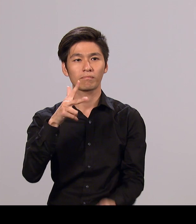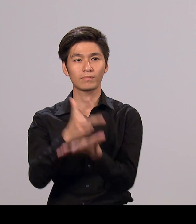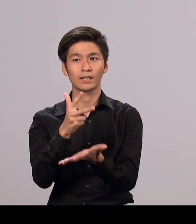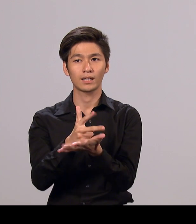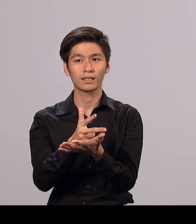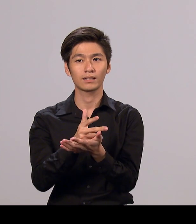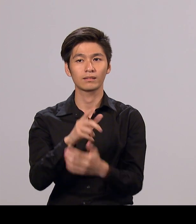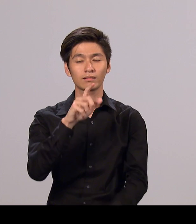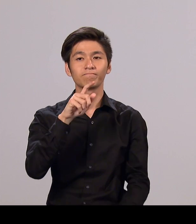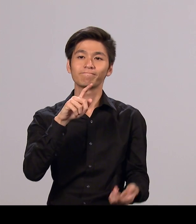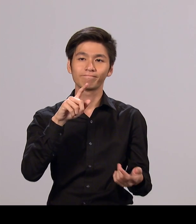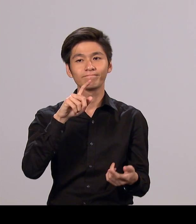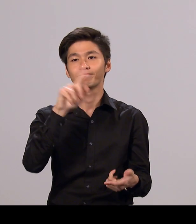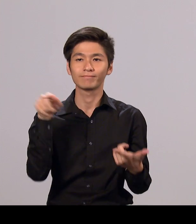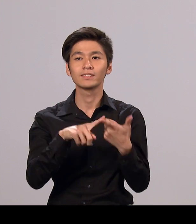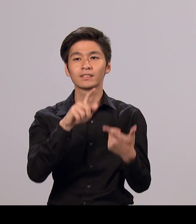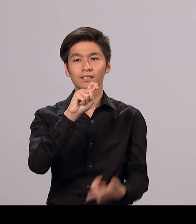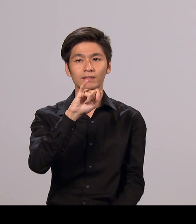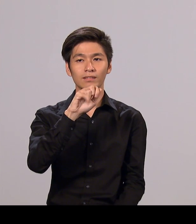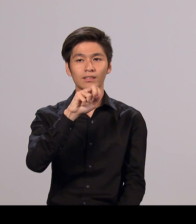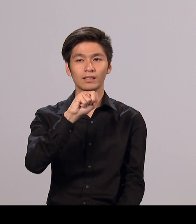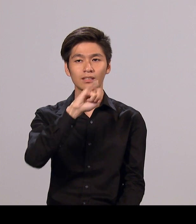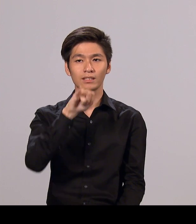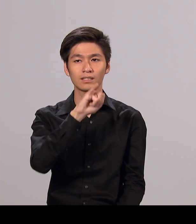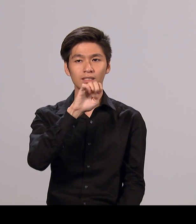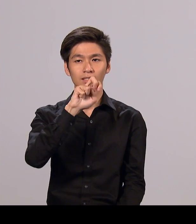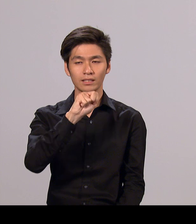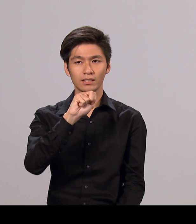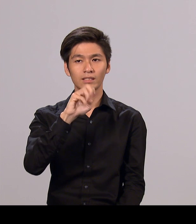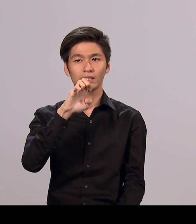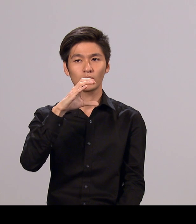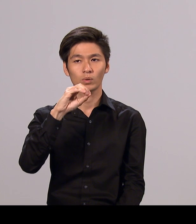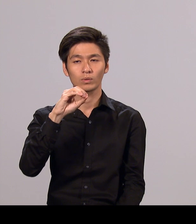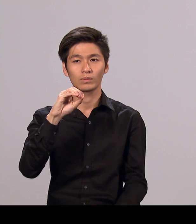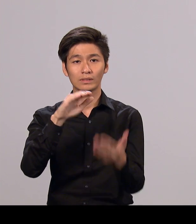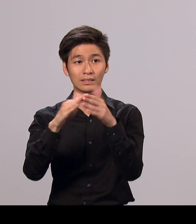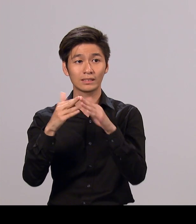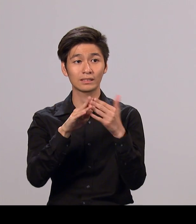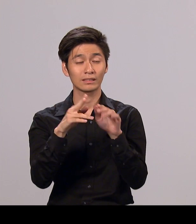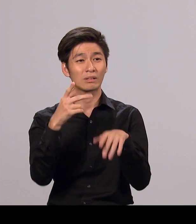If you look at the flats, it looks like HDB flats that's because that is where the inspiration came from.